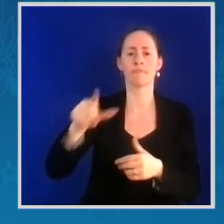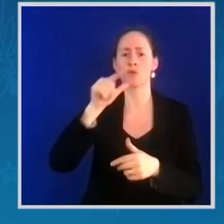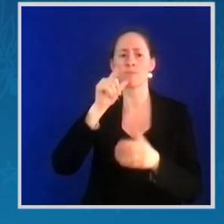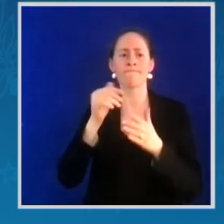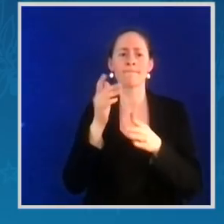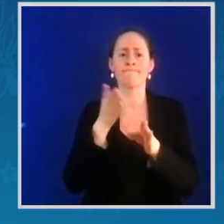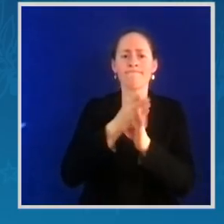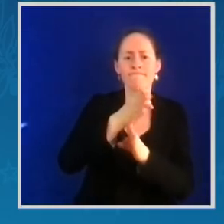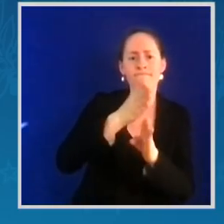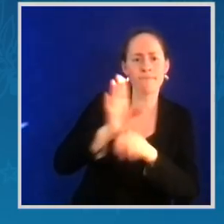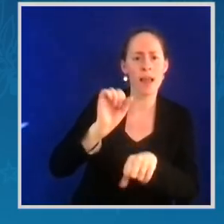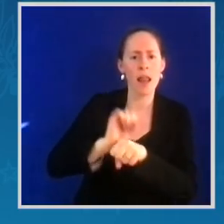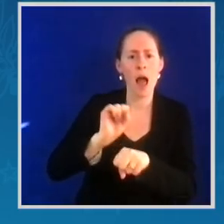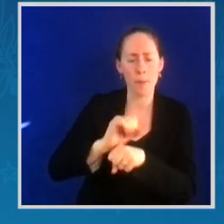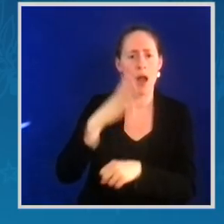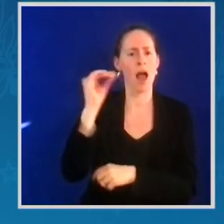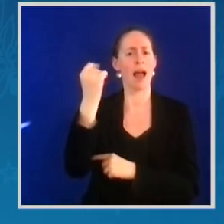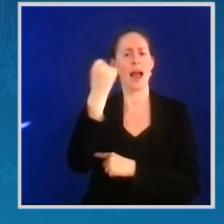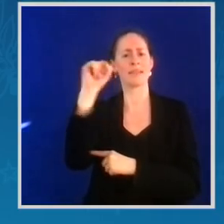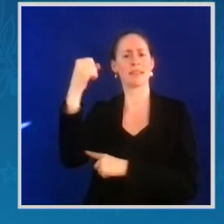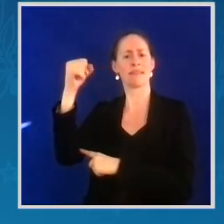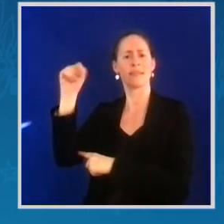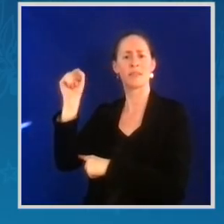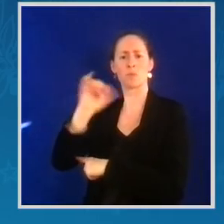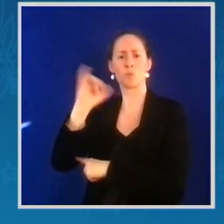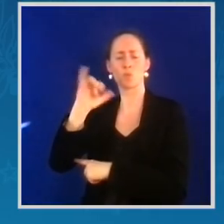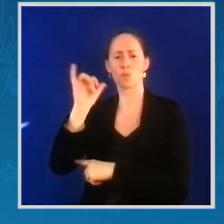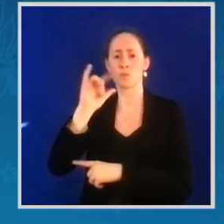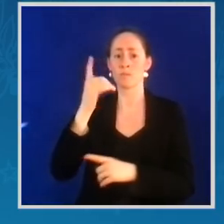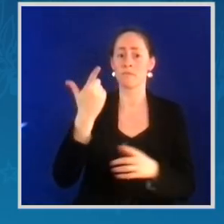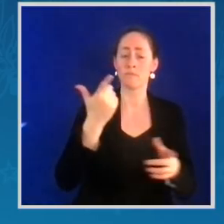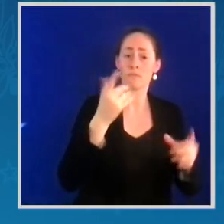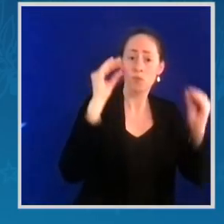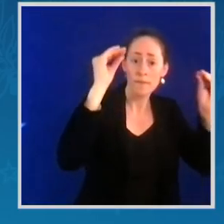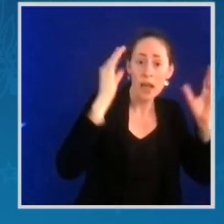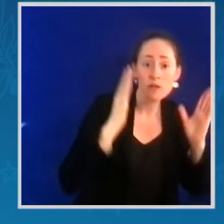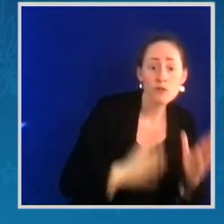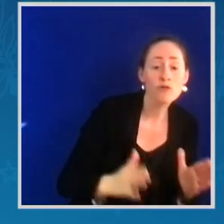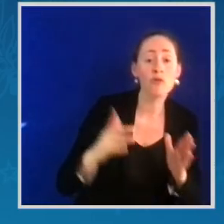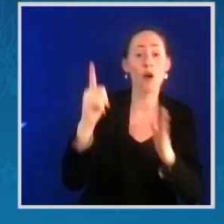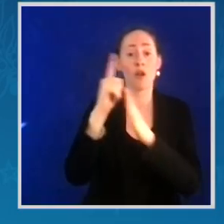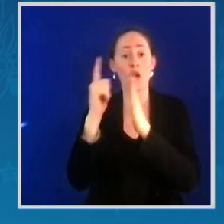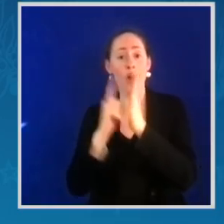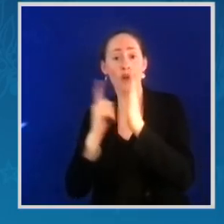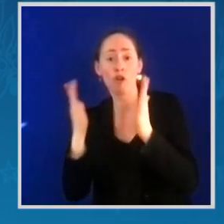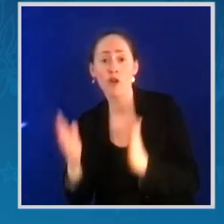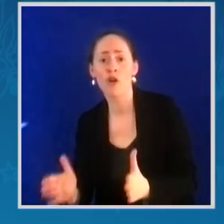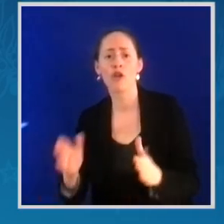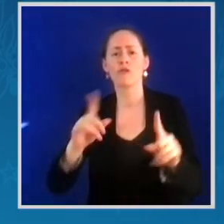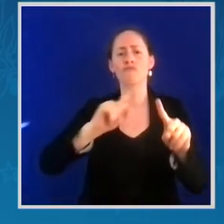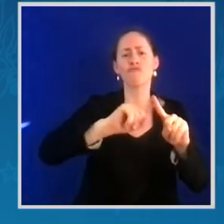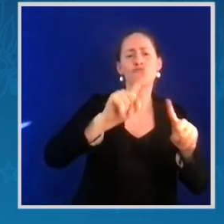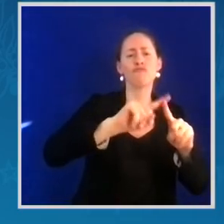lawyers and people who are organizing people on the ground to talk about how we can support understanding, again,